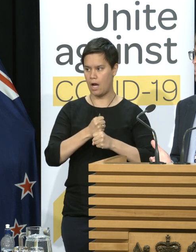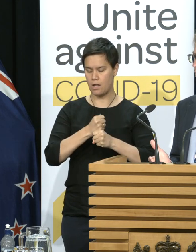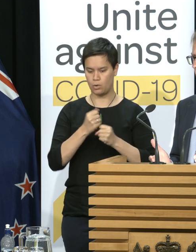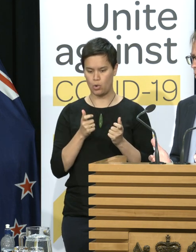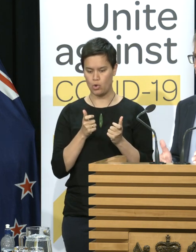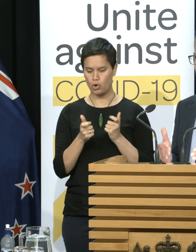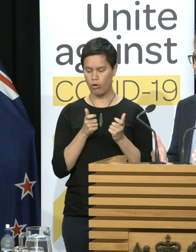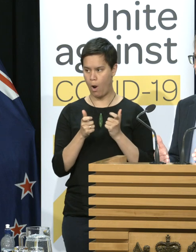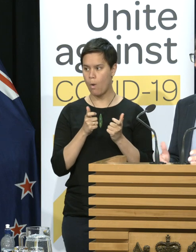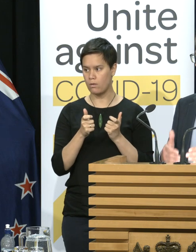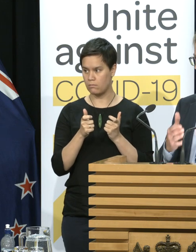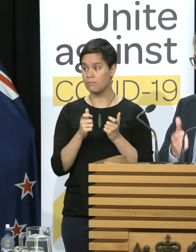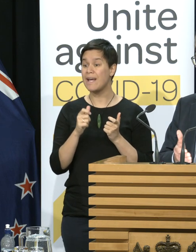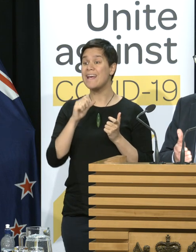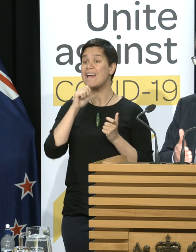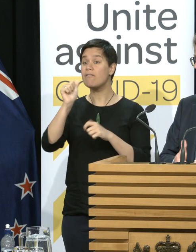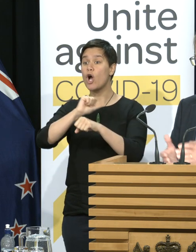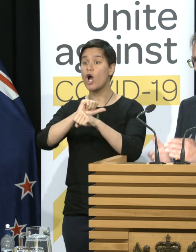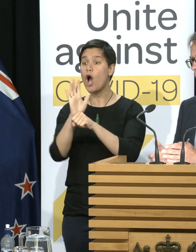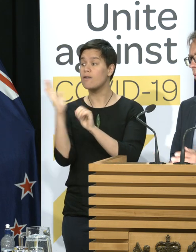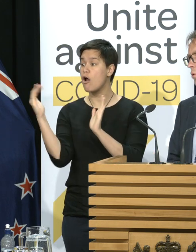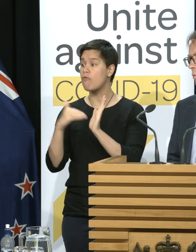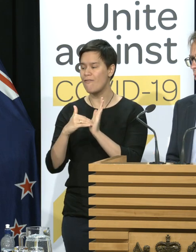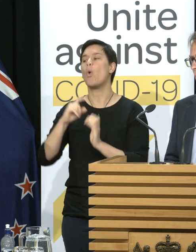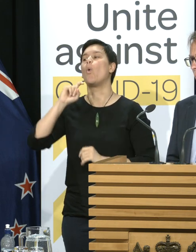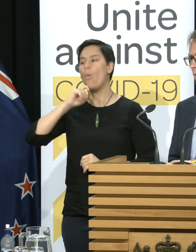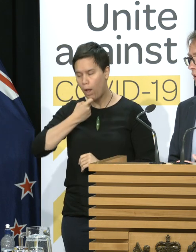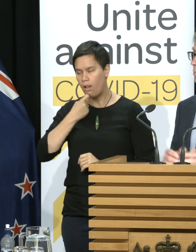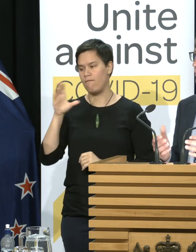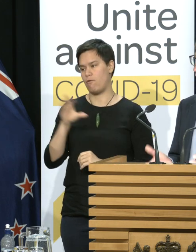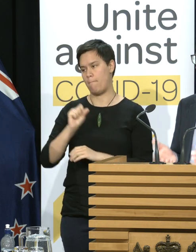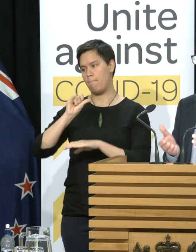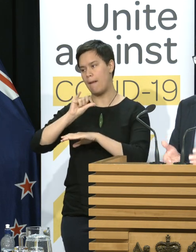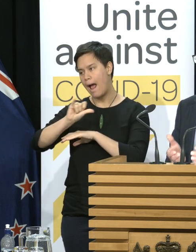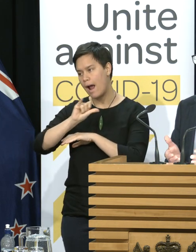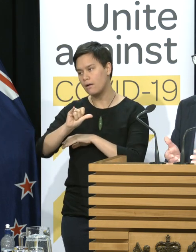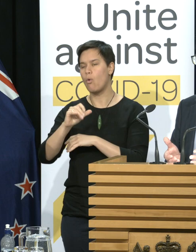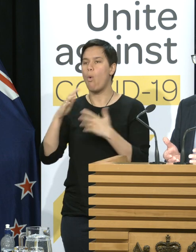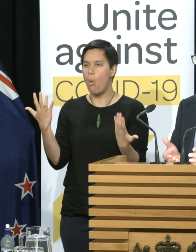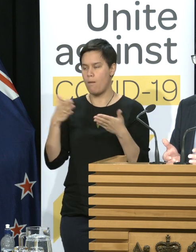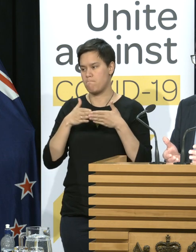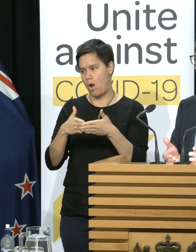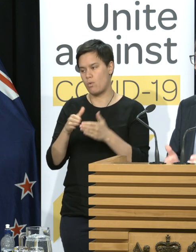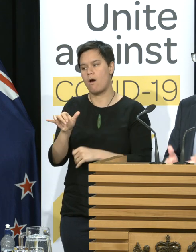it will be somewhere through the border either through new crew or through a border worker becoming infected. We've had a number of these in recent months,